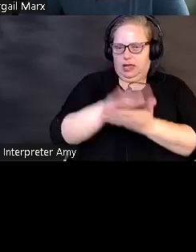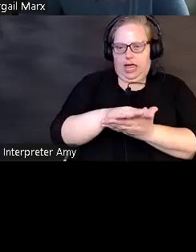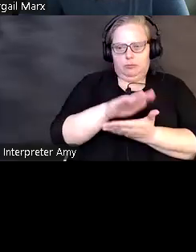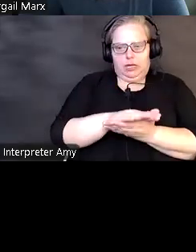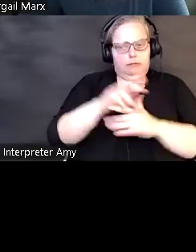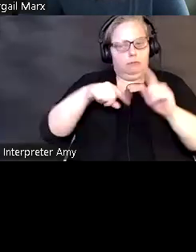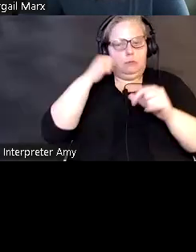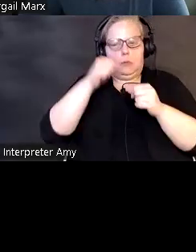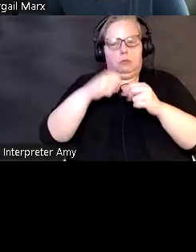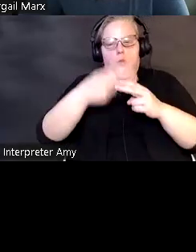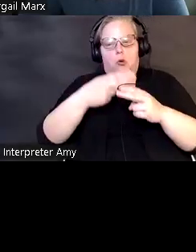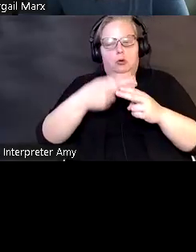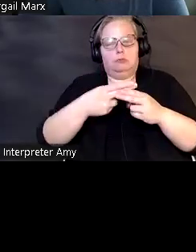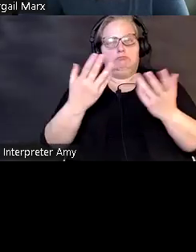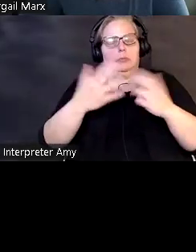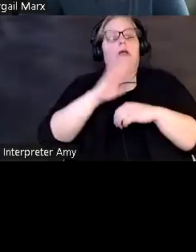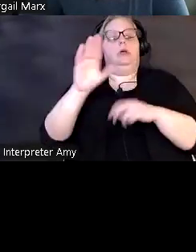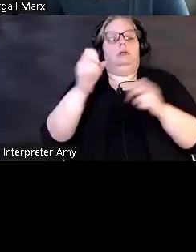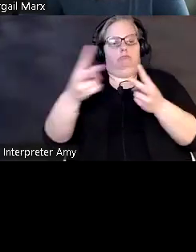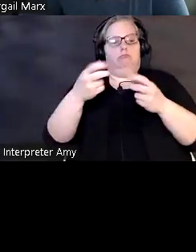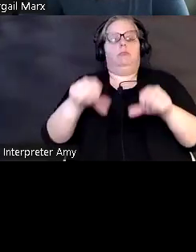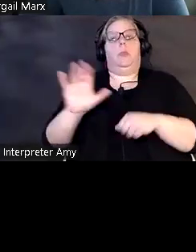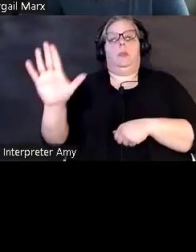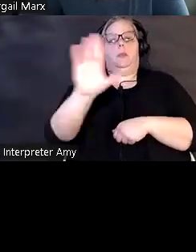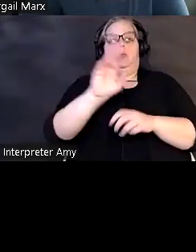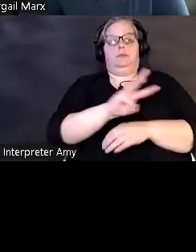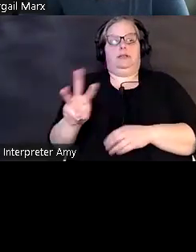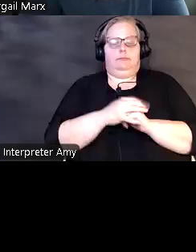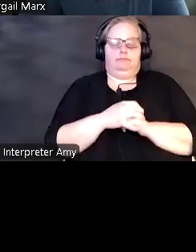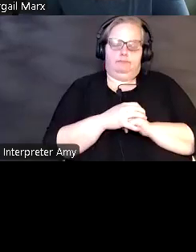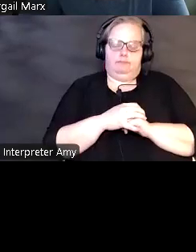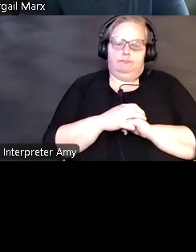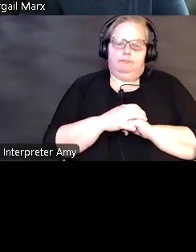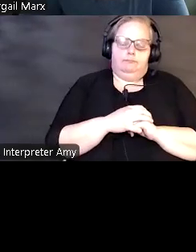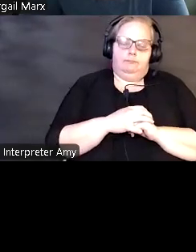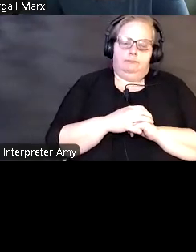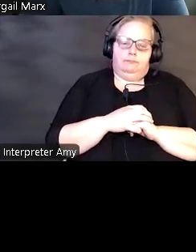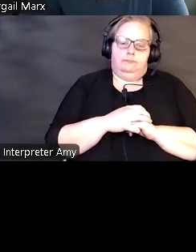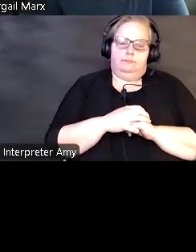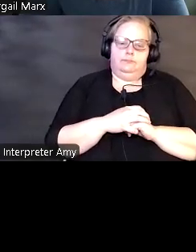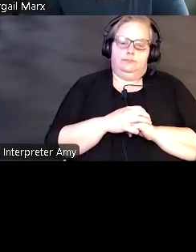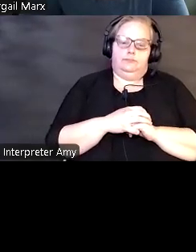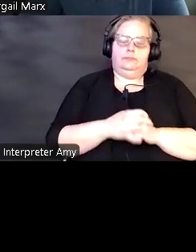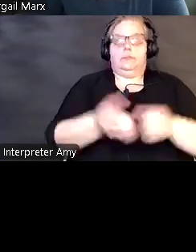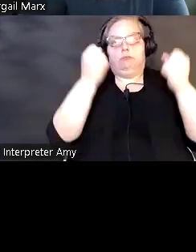but it would be on their website. There's just -- there's tons of resources,